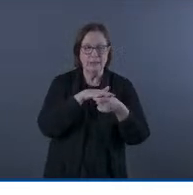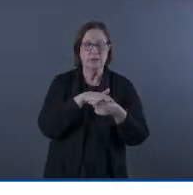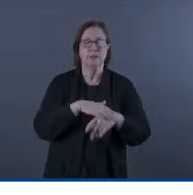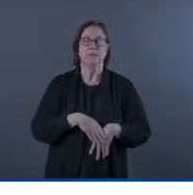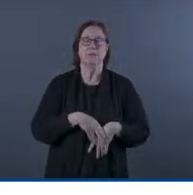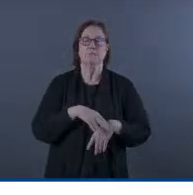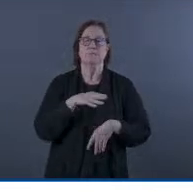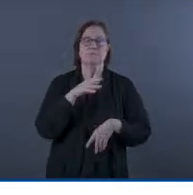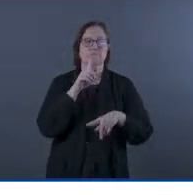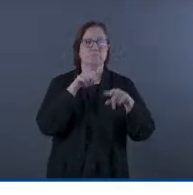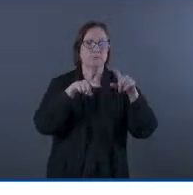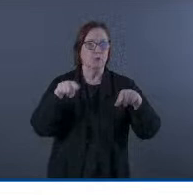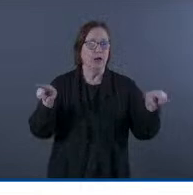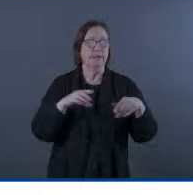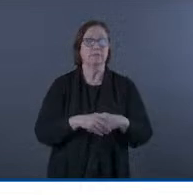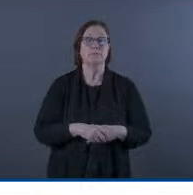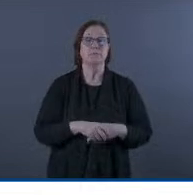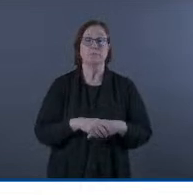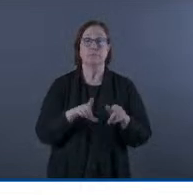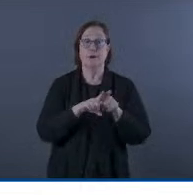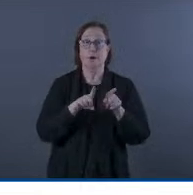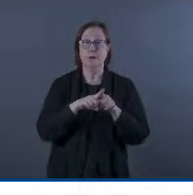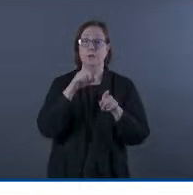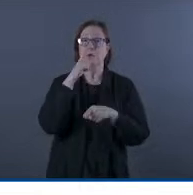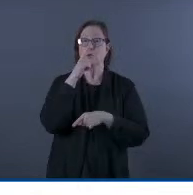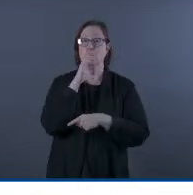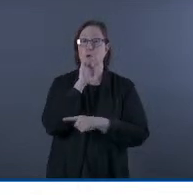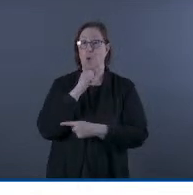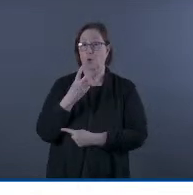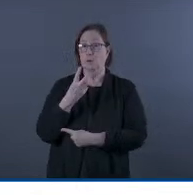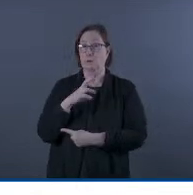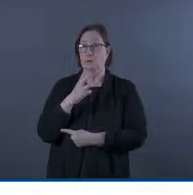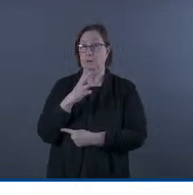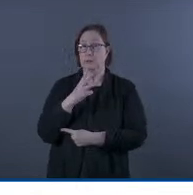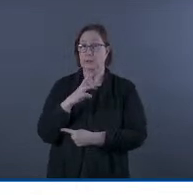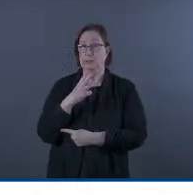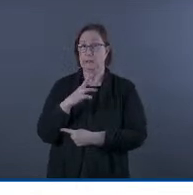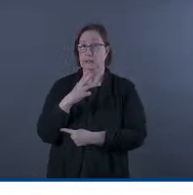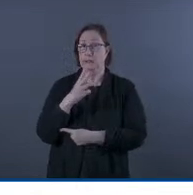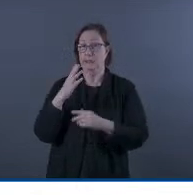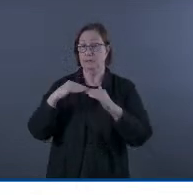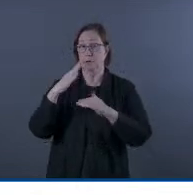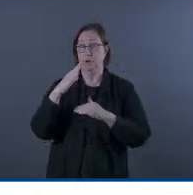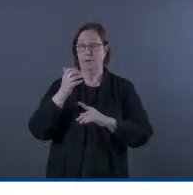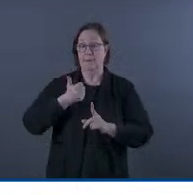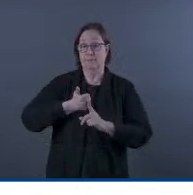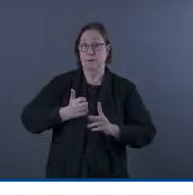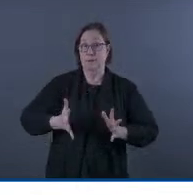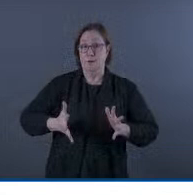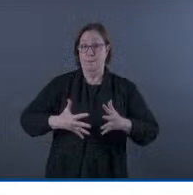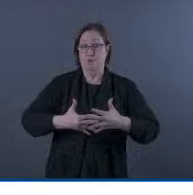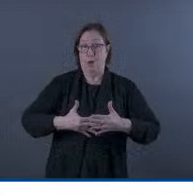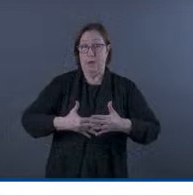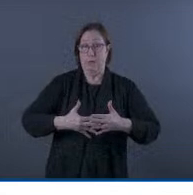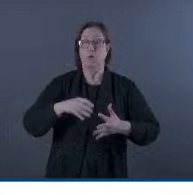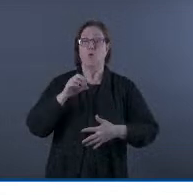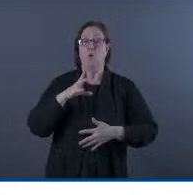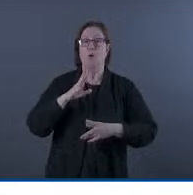Also eligible are people aged 16 and older who are pregnant or have a disability that puts them at higher risk